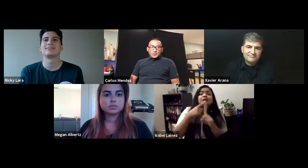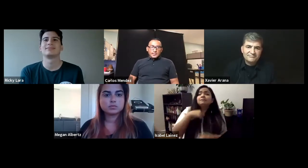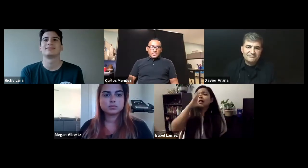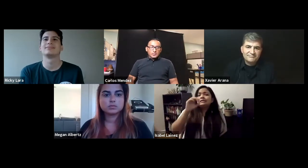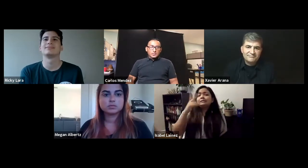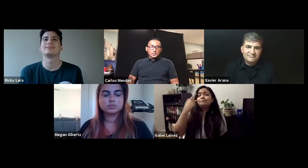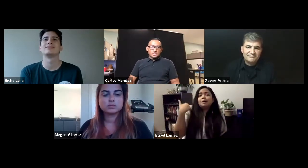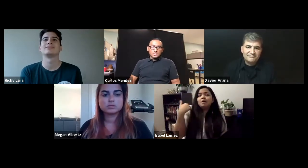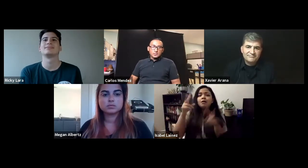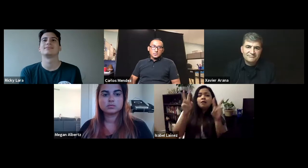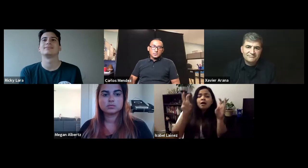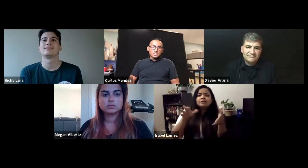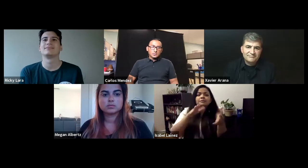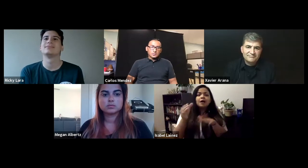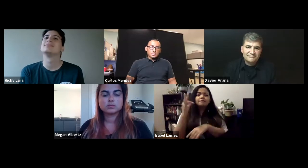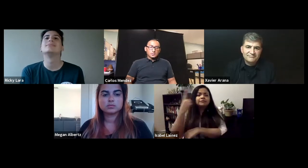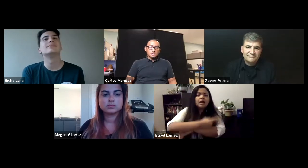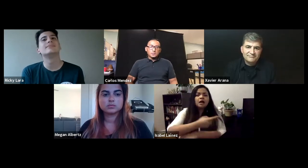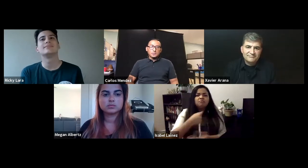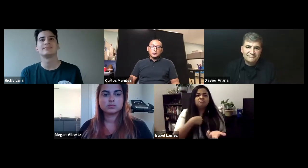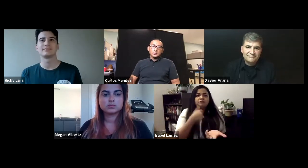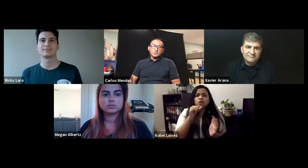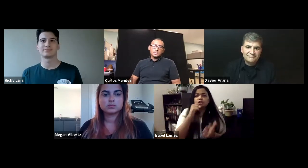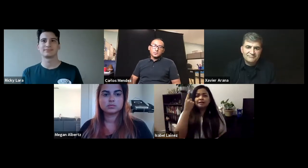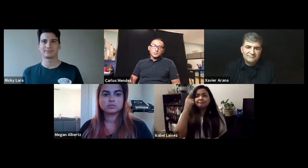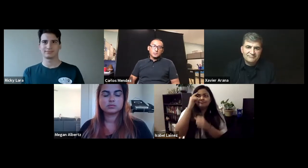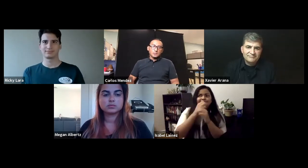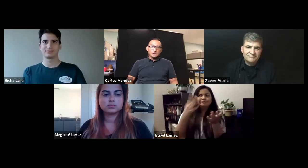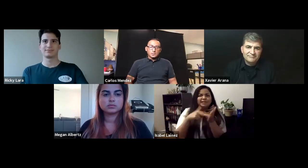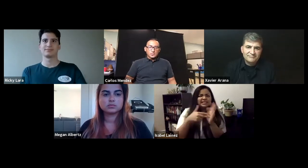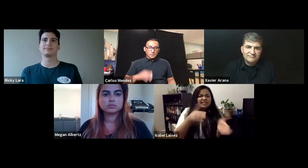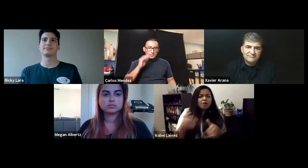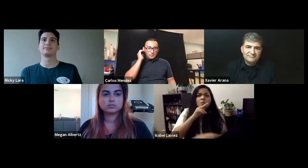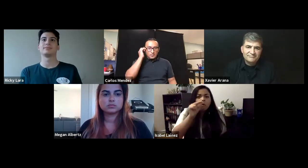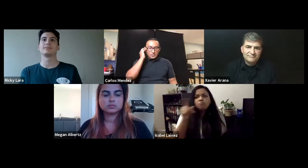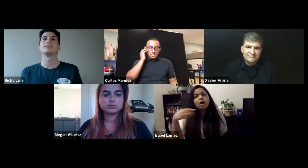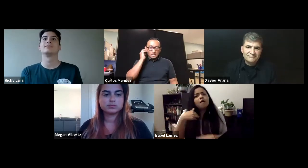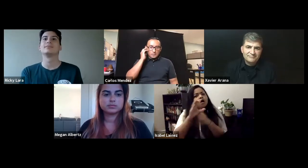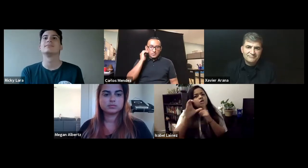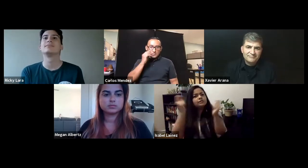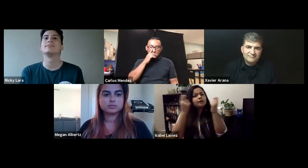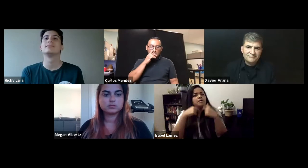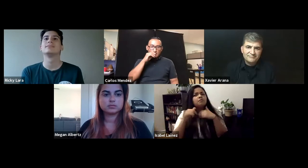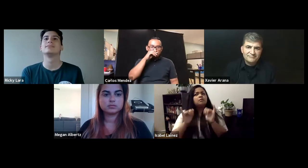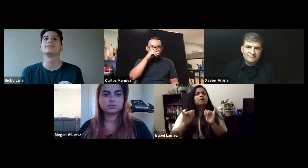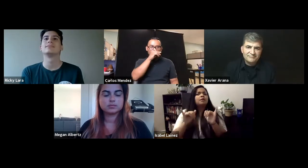just a lot of...you know, things related to culture.